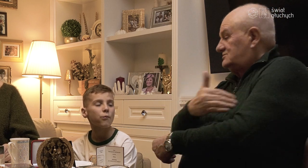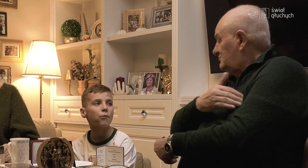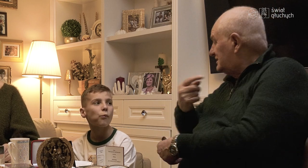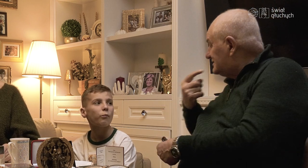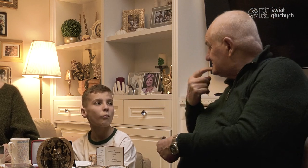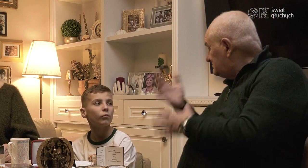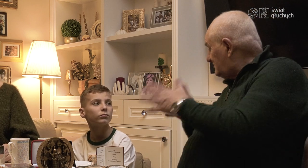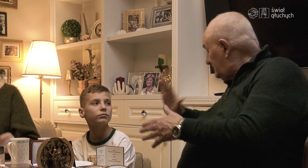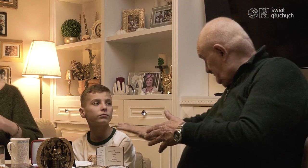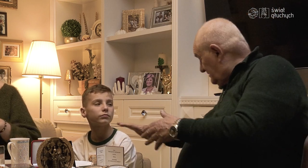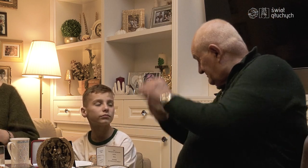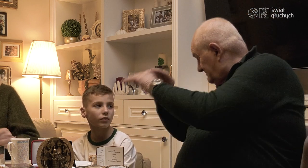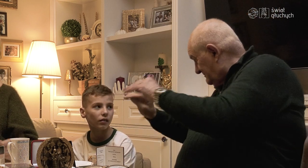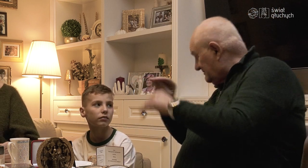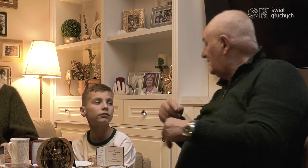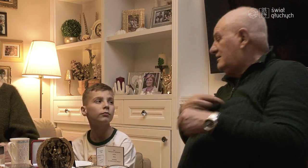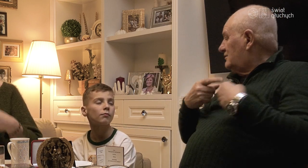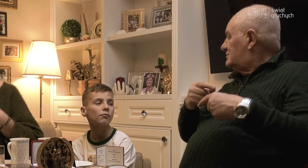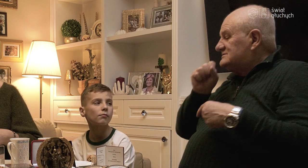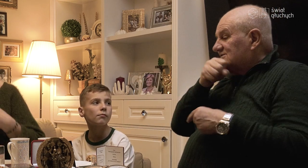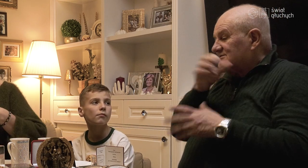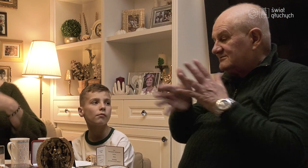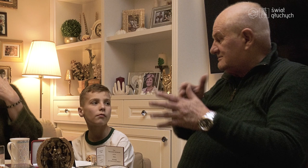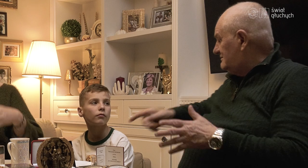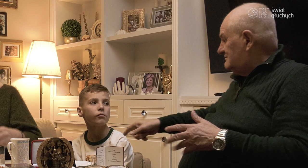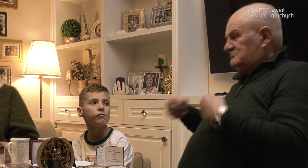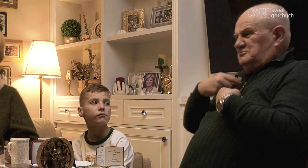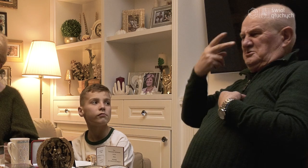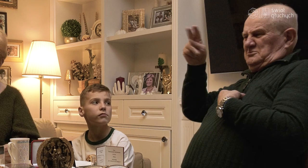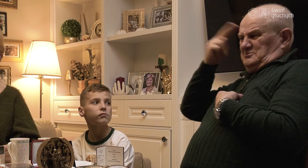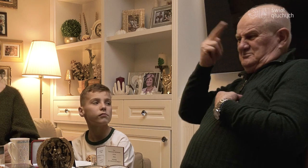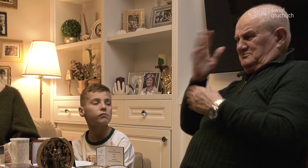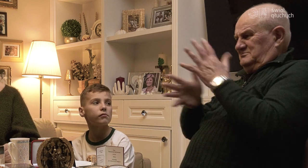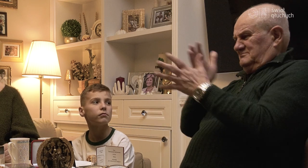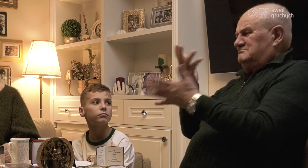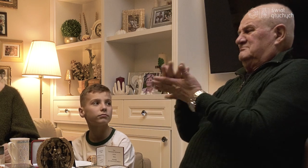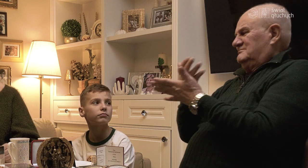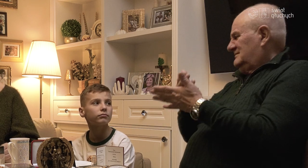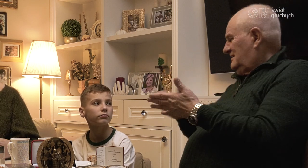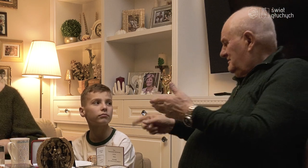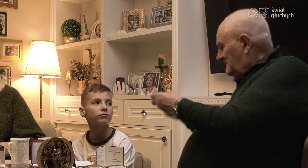You have sign language learning in school today, right? I didn't, I had a different siging. That's why sometimes I don't understand what you are signing to me.